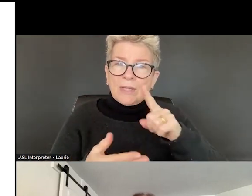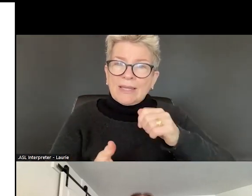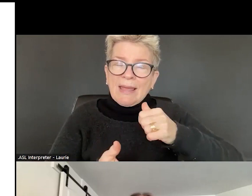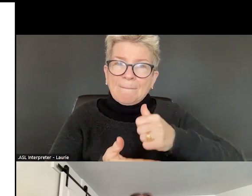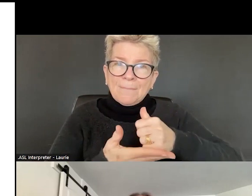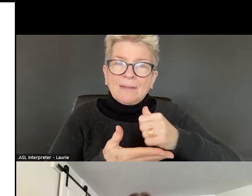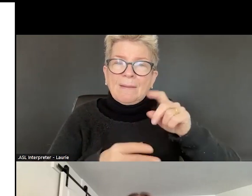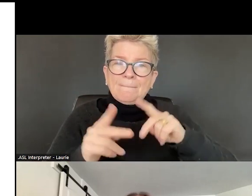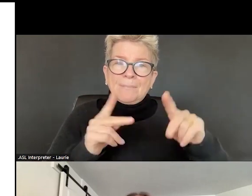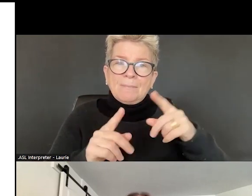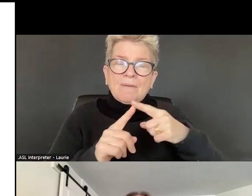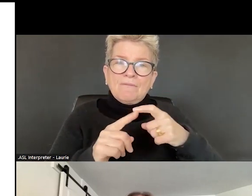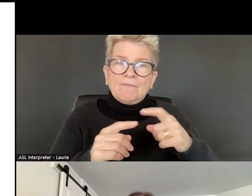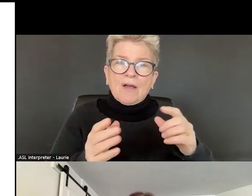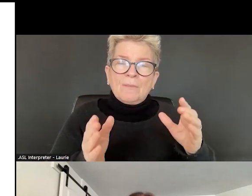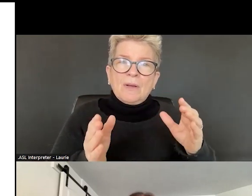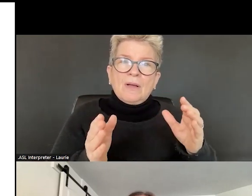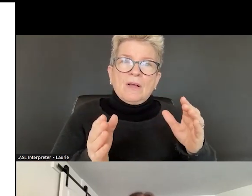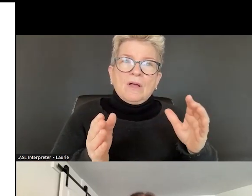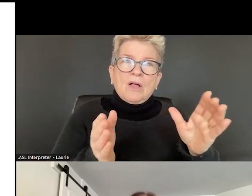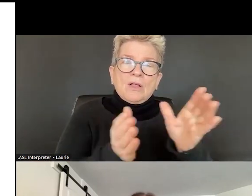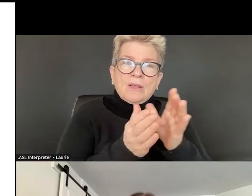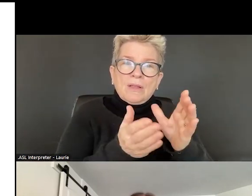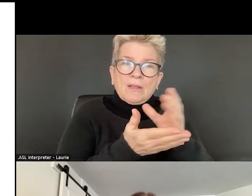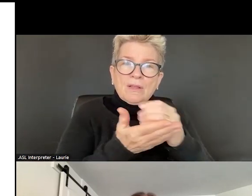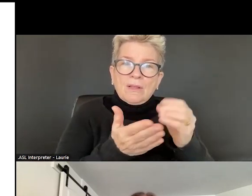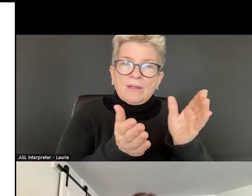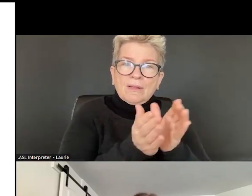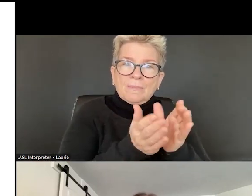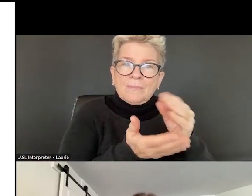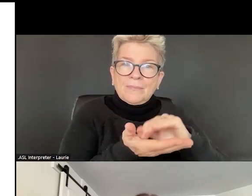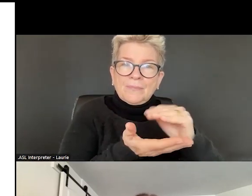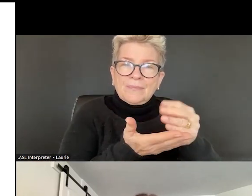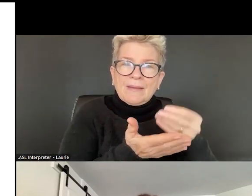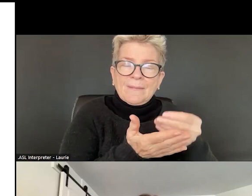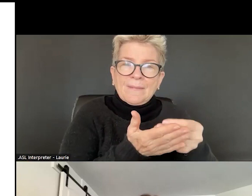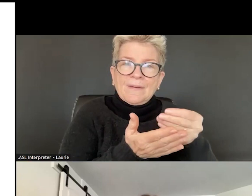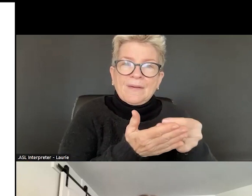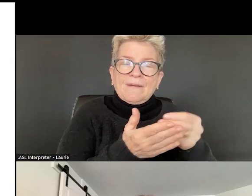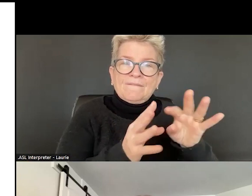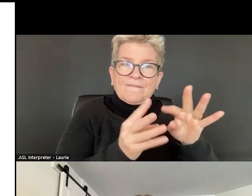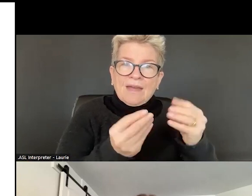people from lower income families. So those young people from the lowest income families